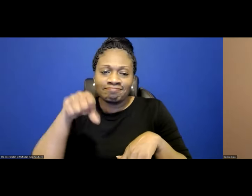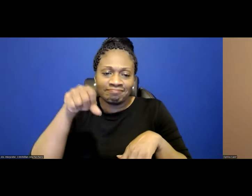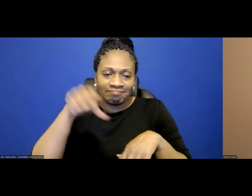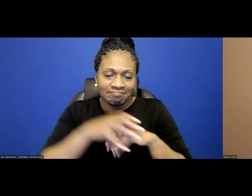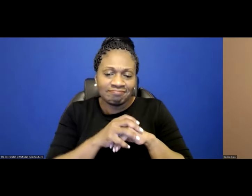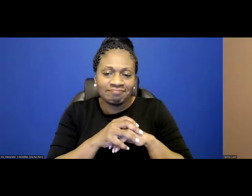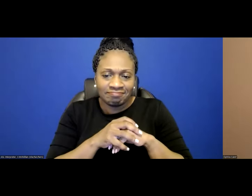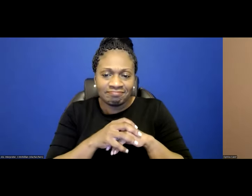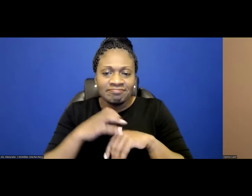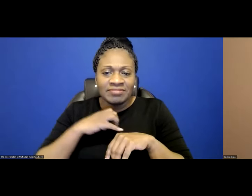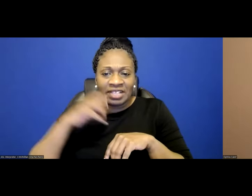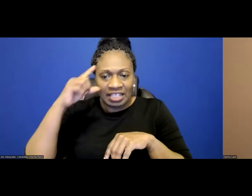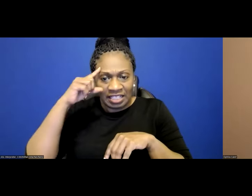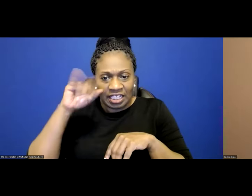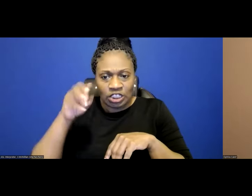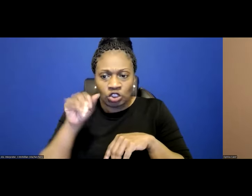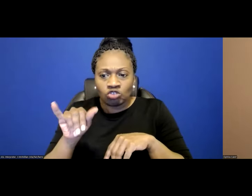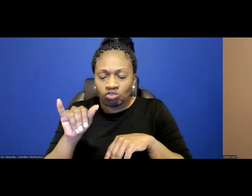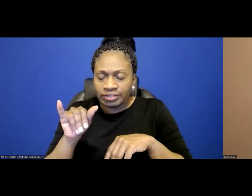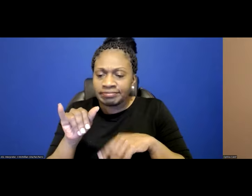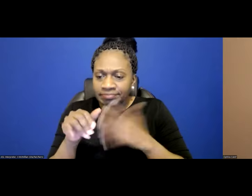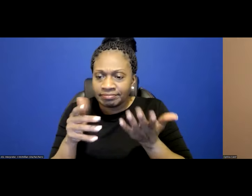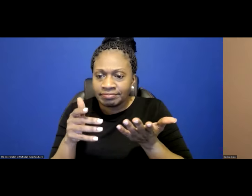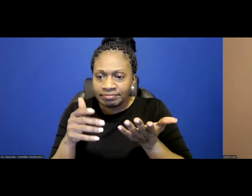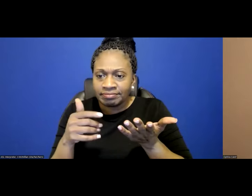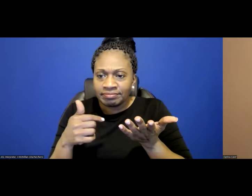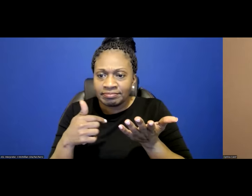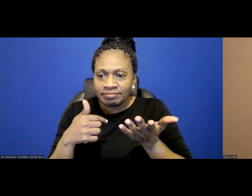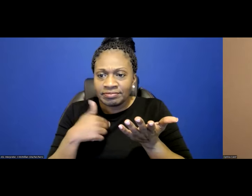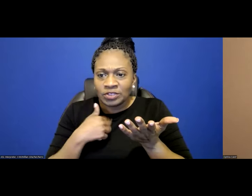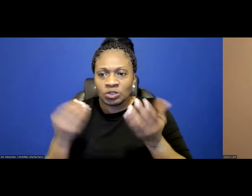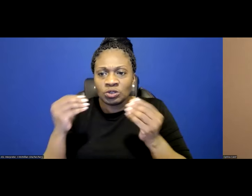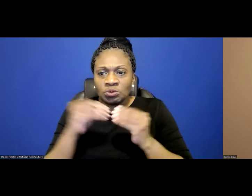I think joy is something that I've come to a little bit more recently